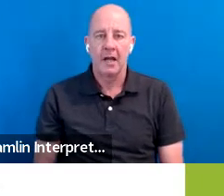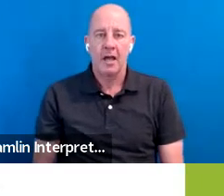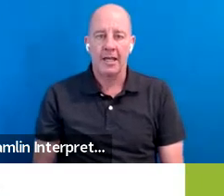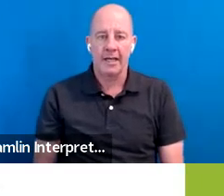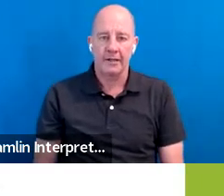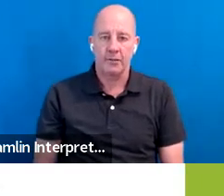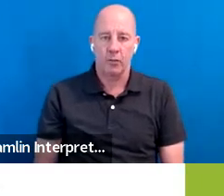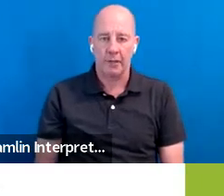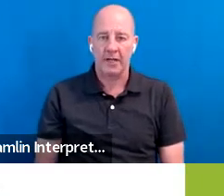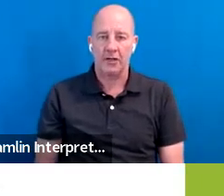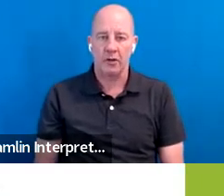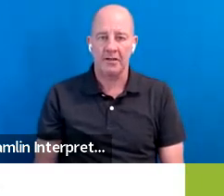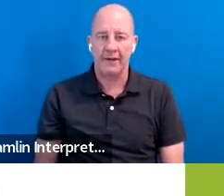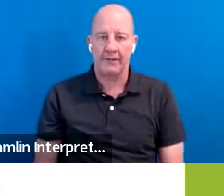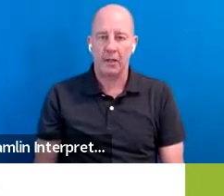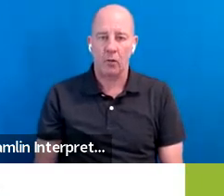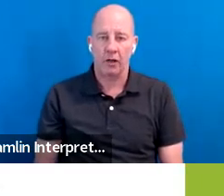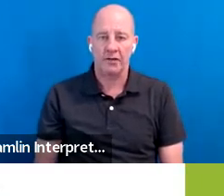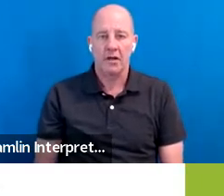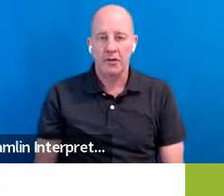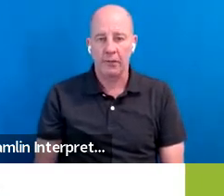Accessibility is we're going to make sure that everything works.